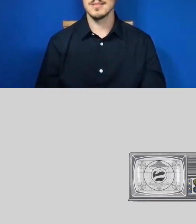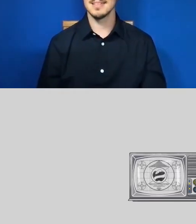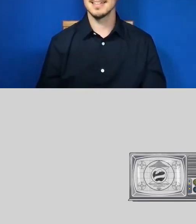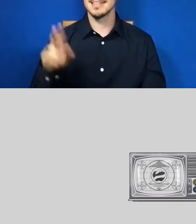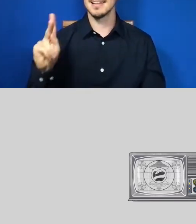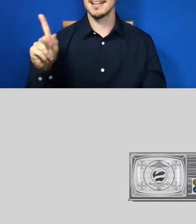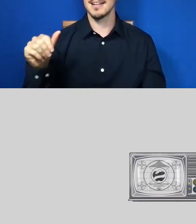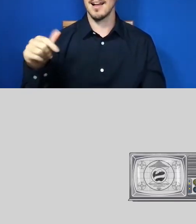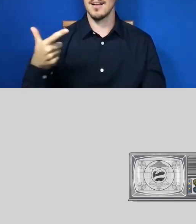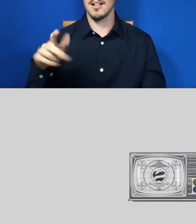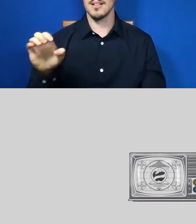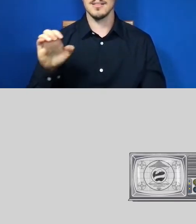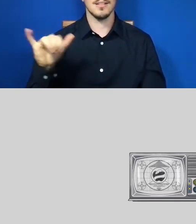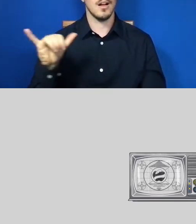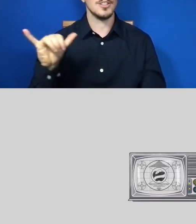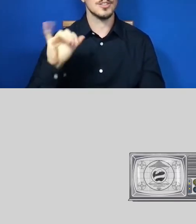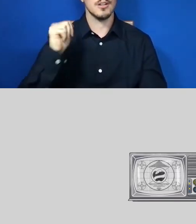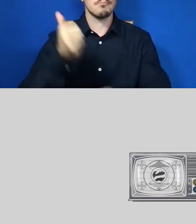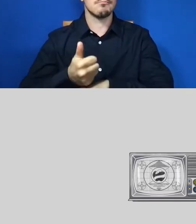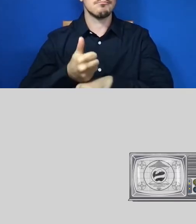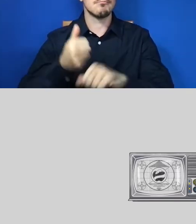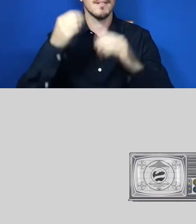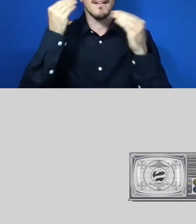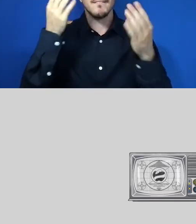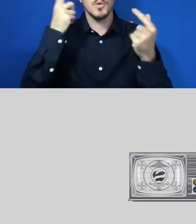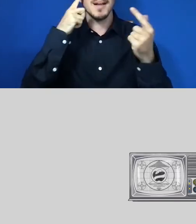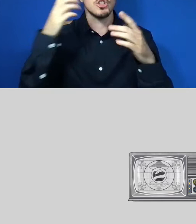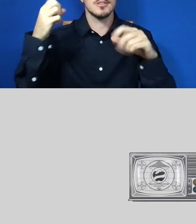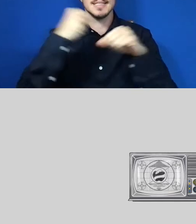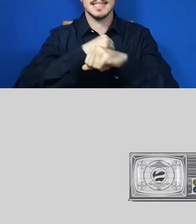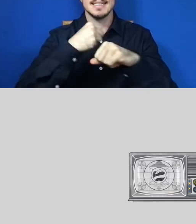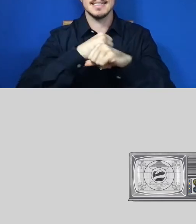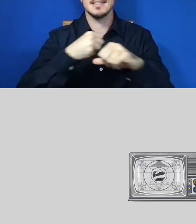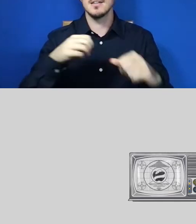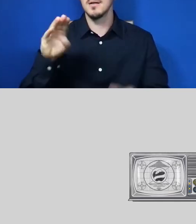Kaggle is also home to Kaggle datasets where machine learning engineers